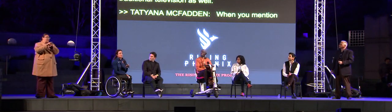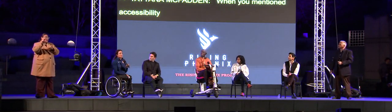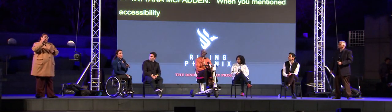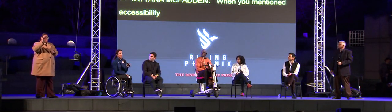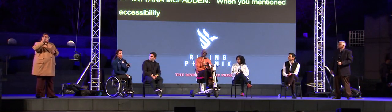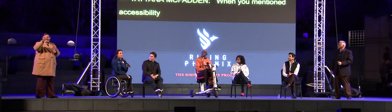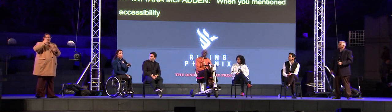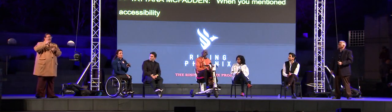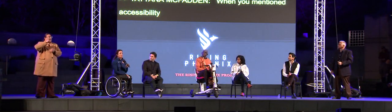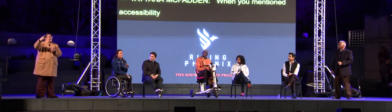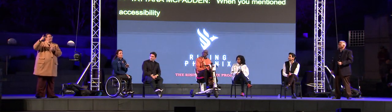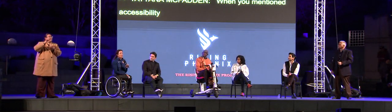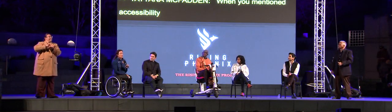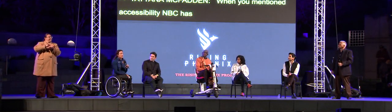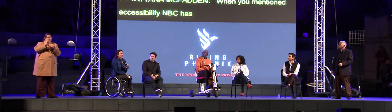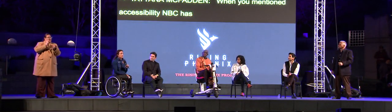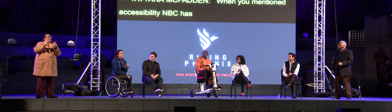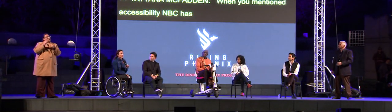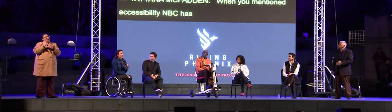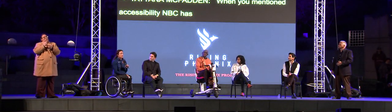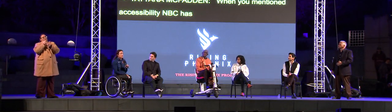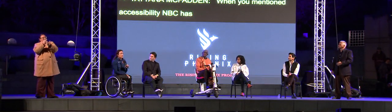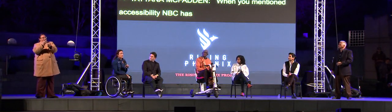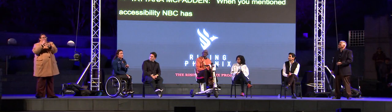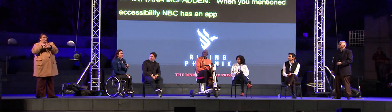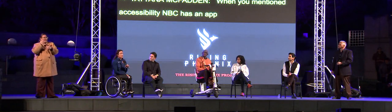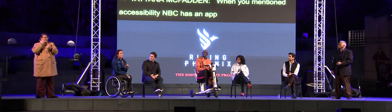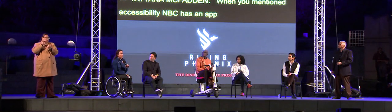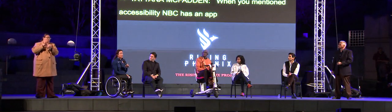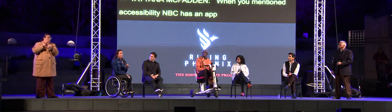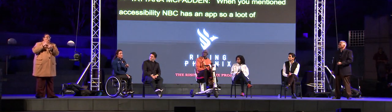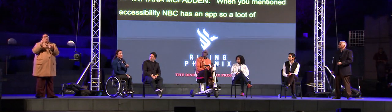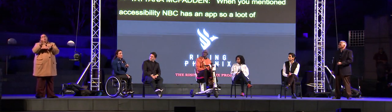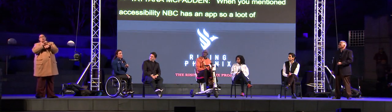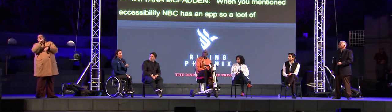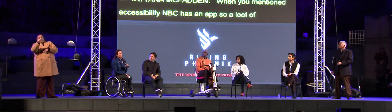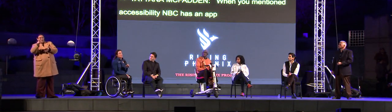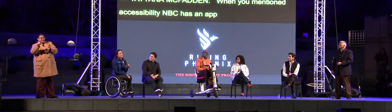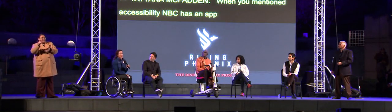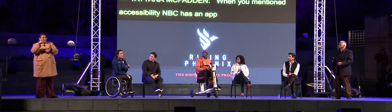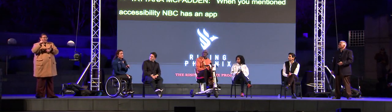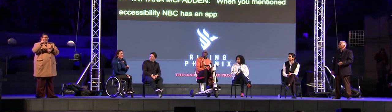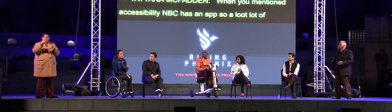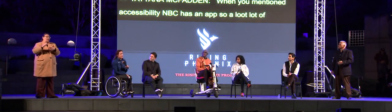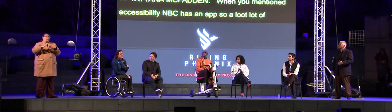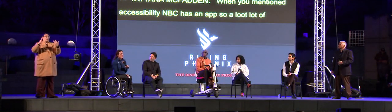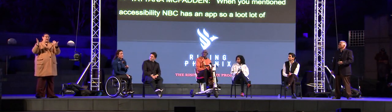So a lot of people can follow it through their phones or their computer, which makes it a lot easier for athletes